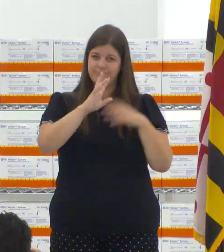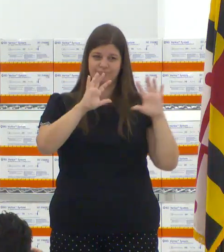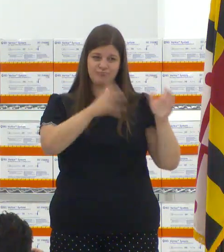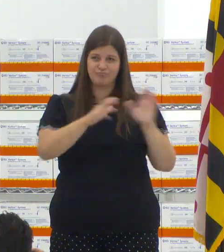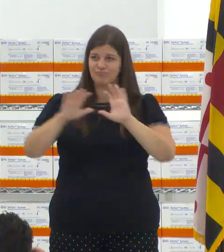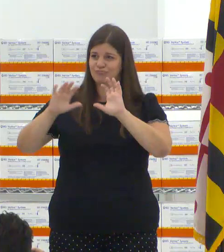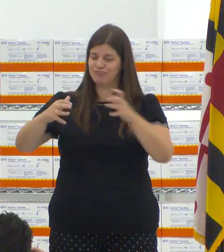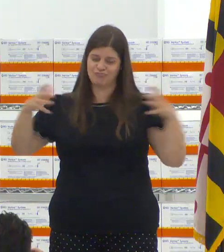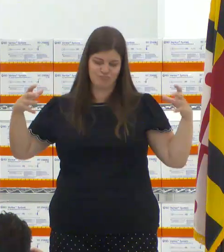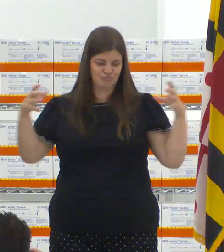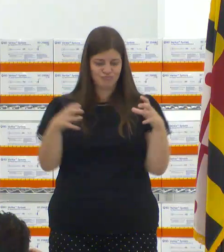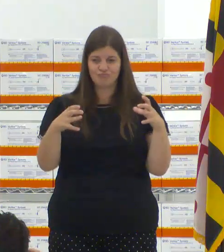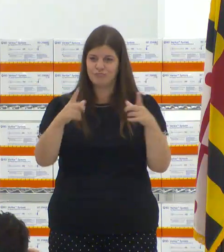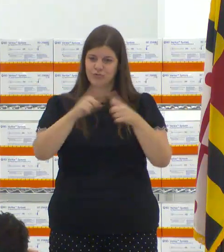Raj Shah, who will make some brief remarks on this